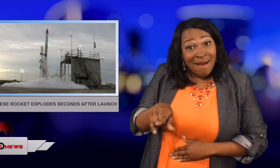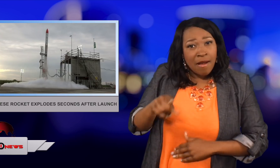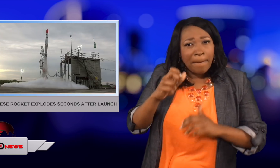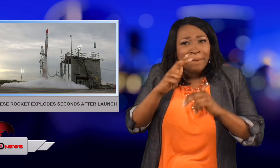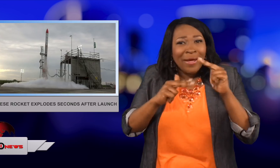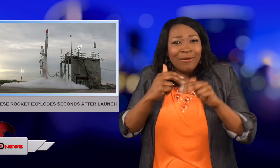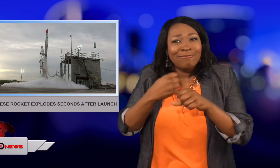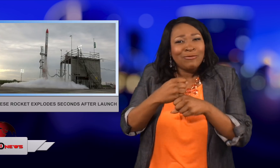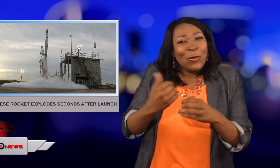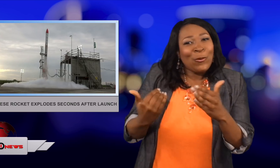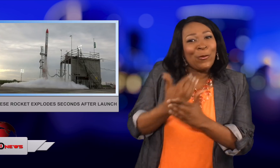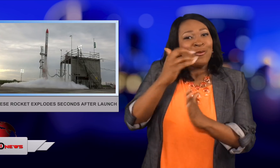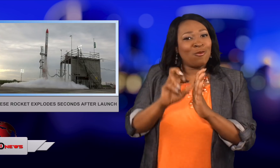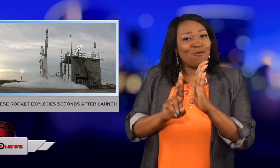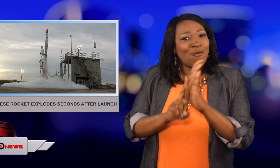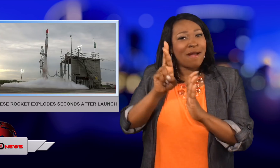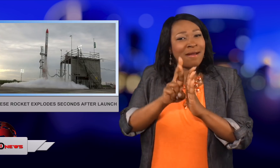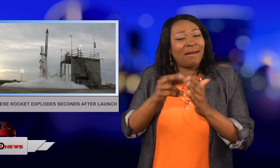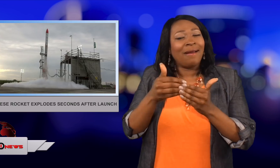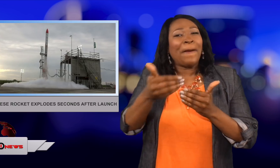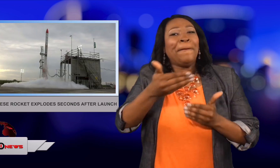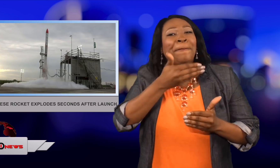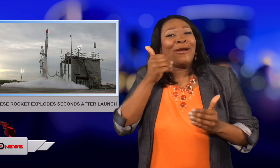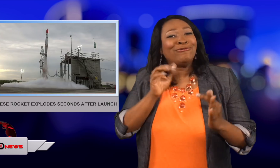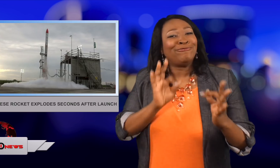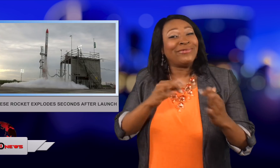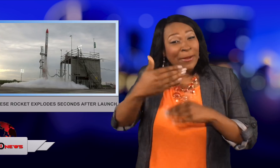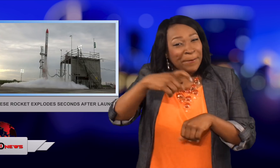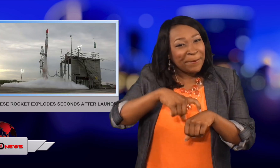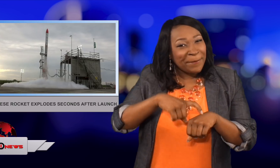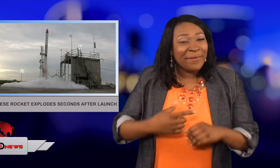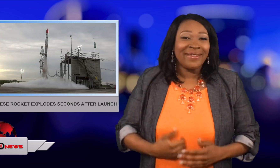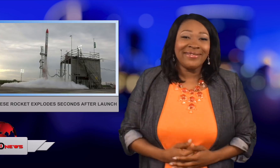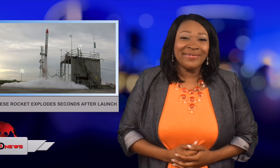so they can build a better rocket the next time.